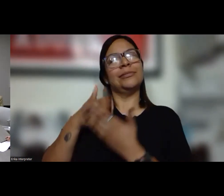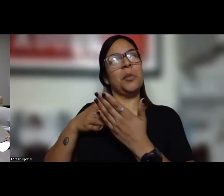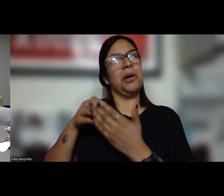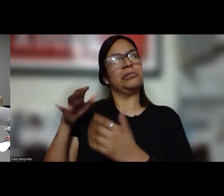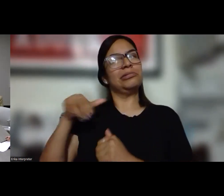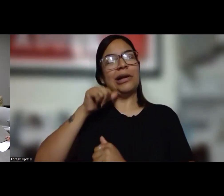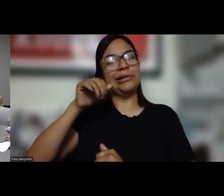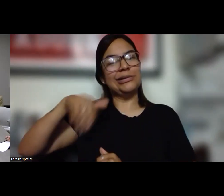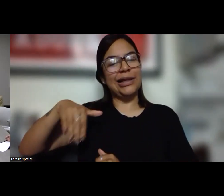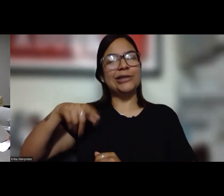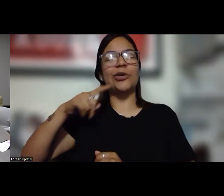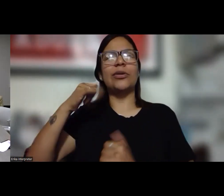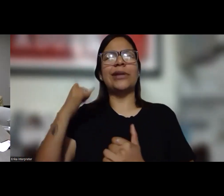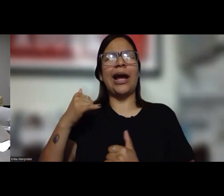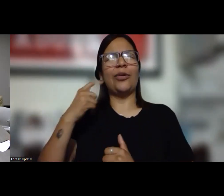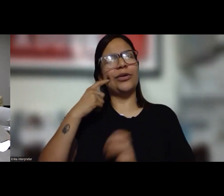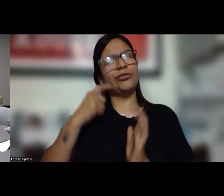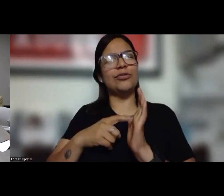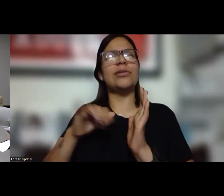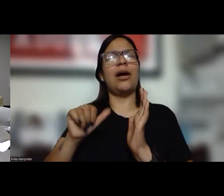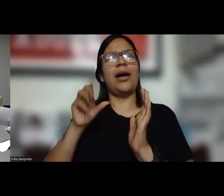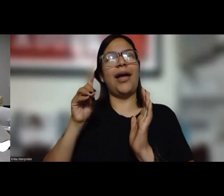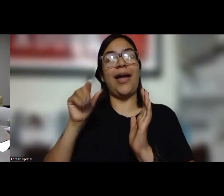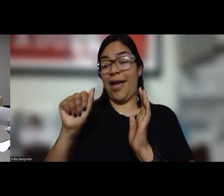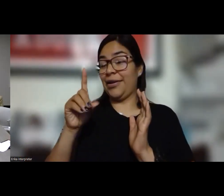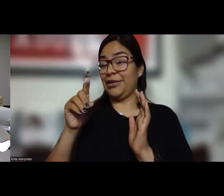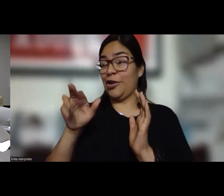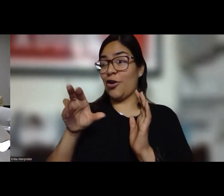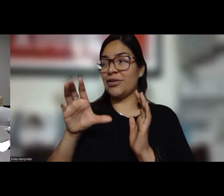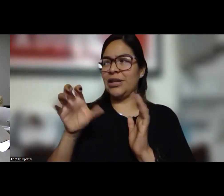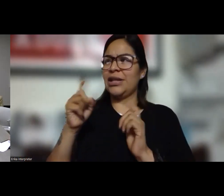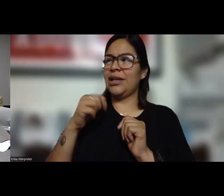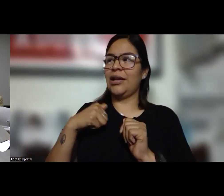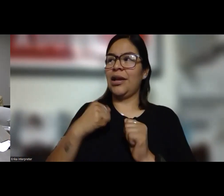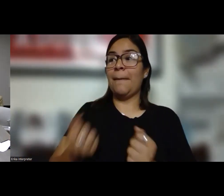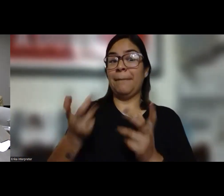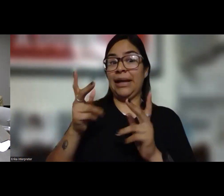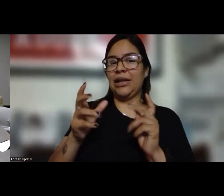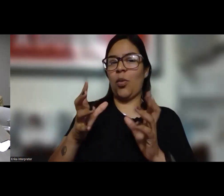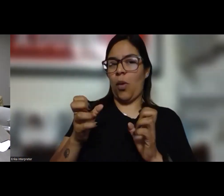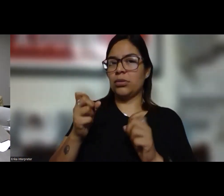us in the adrc network are interested in further exploring this and would like to hear the thoughts